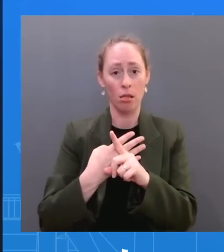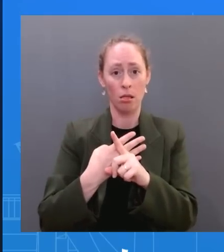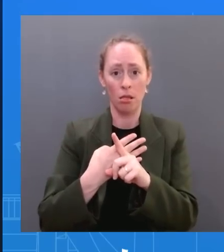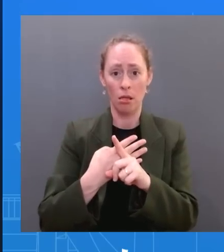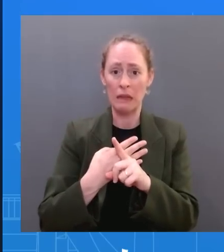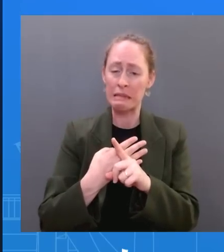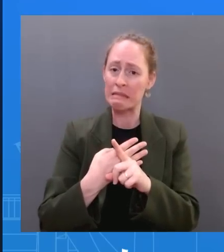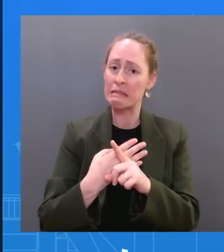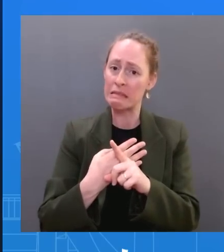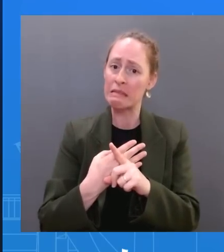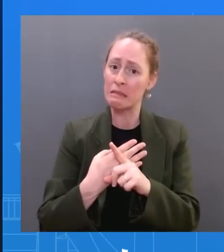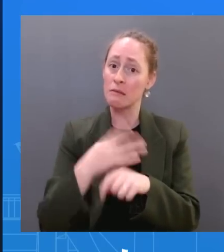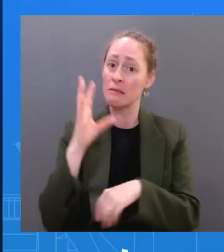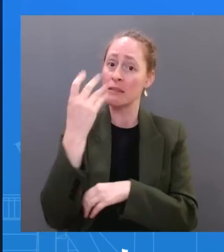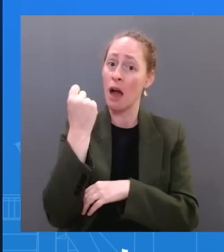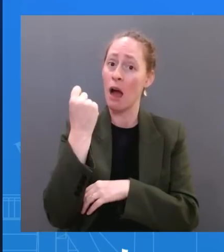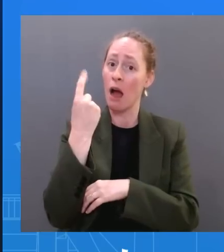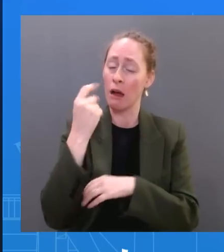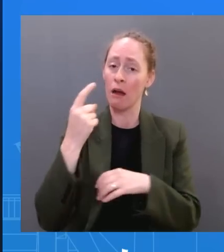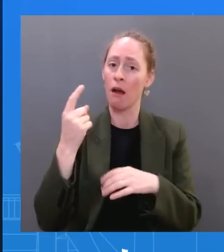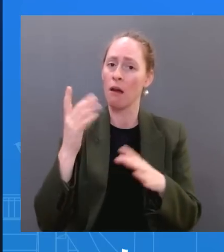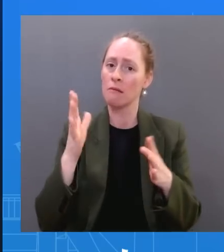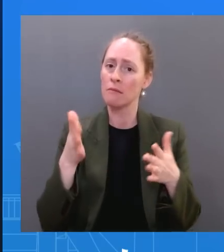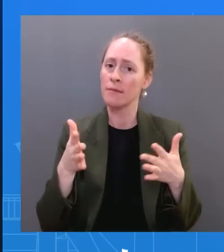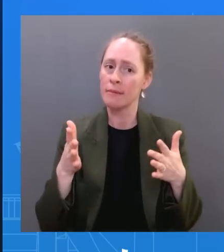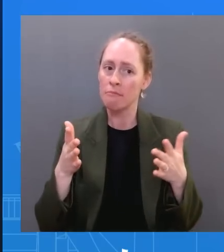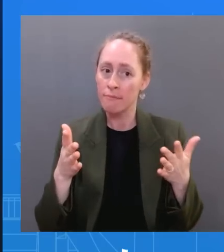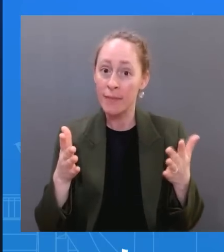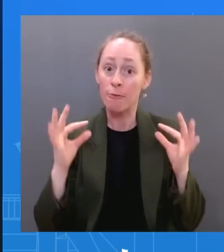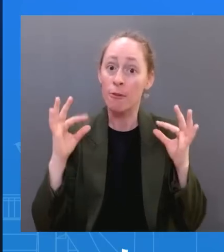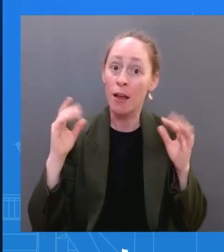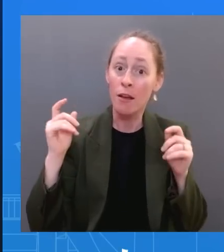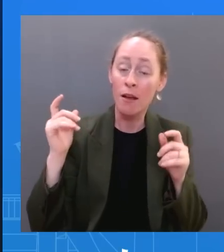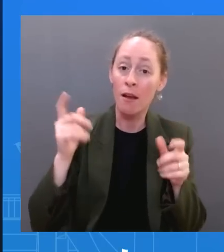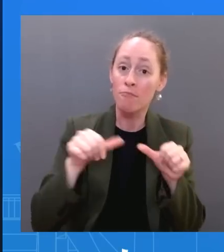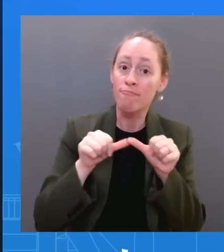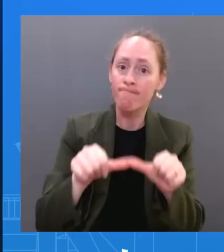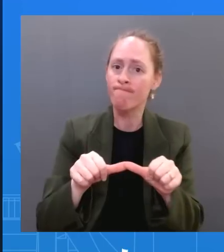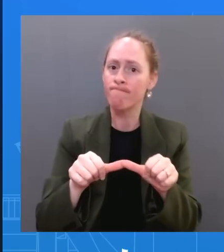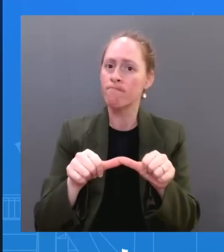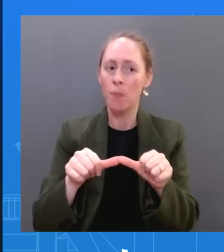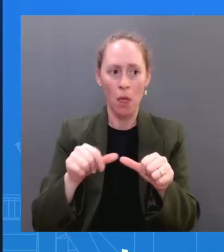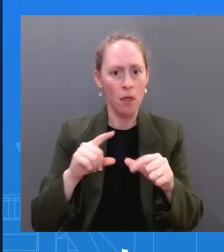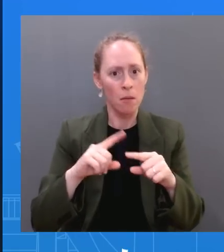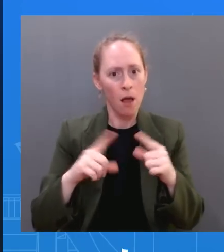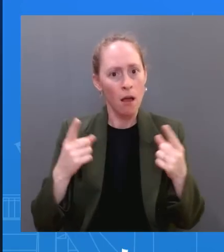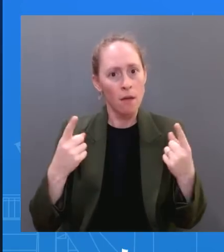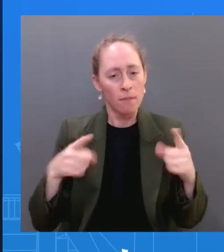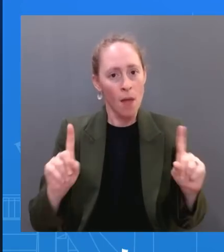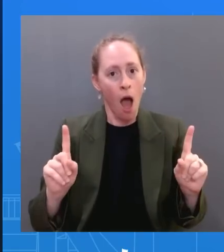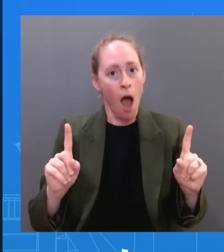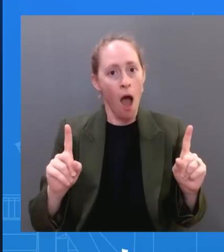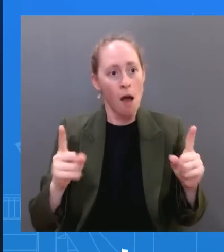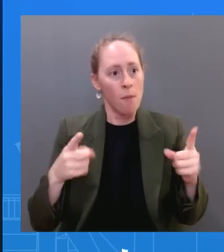That is a genuine result of both intensive diplomacy in the Middle East and intensive engagement